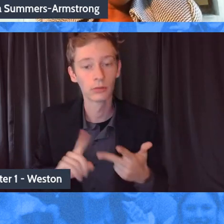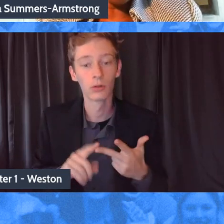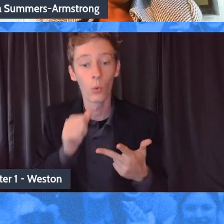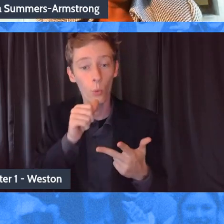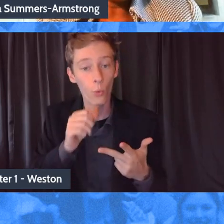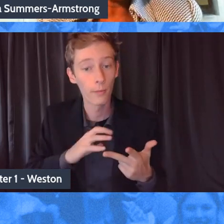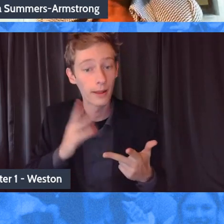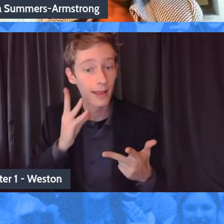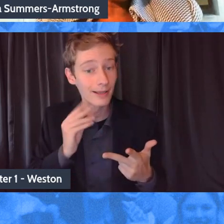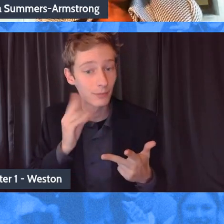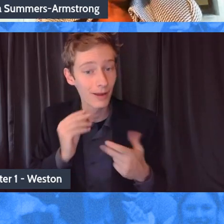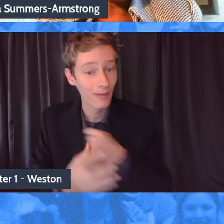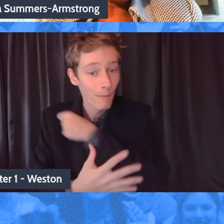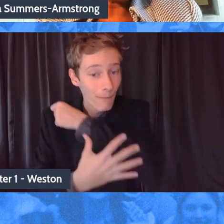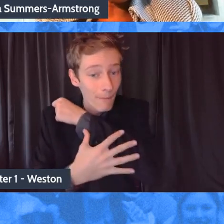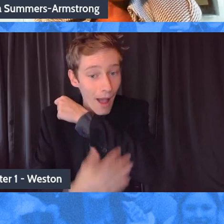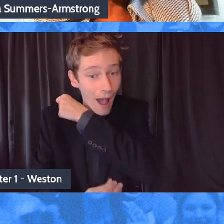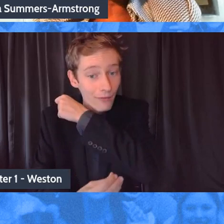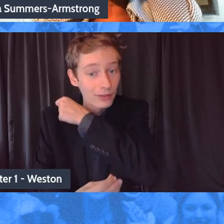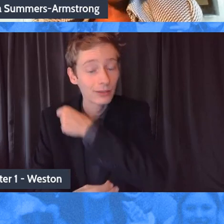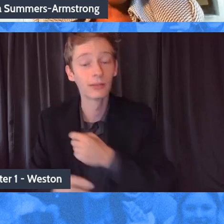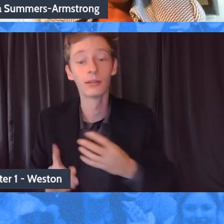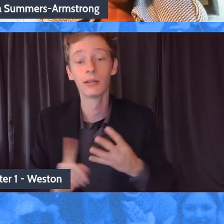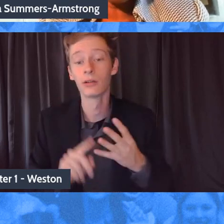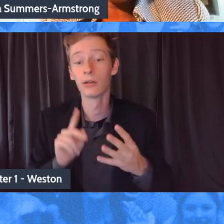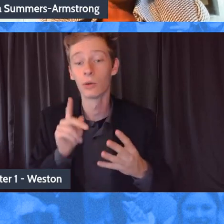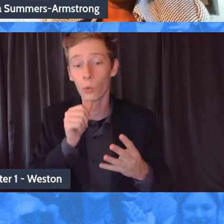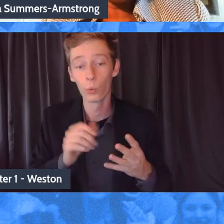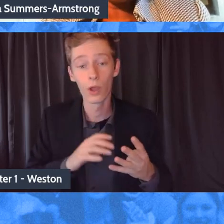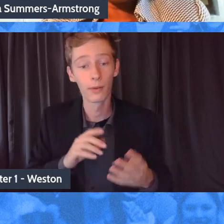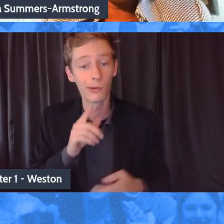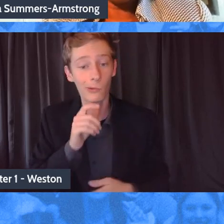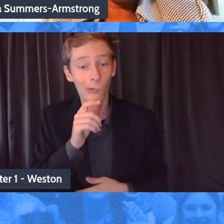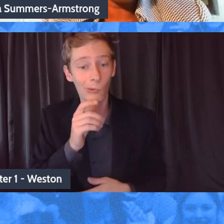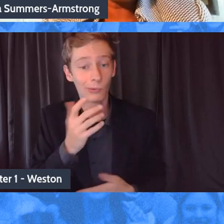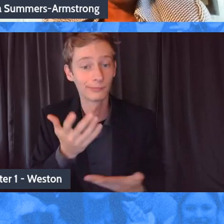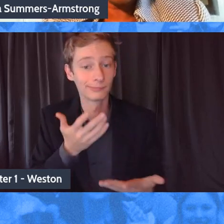women who don't necessarily have a formal education, right?